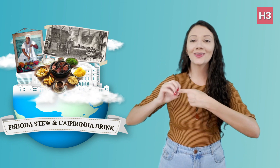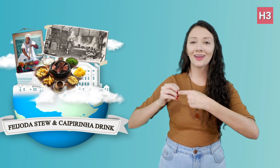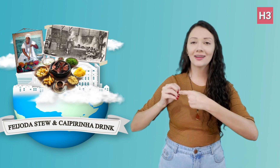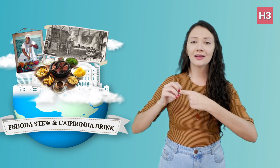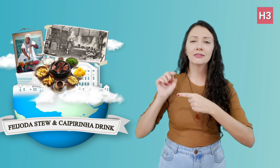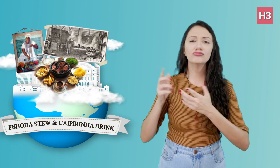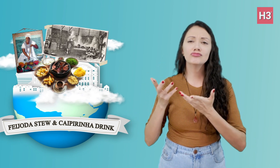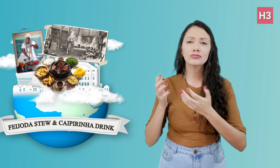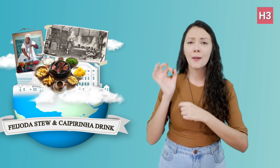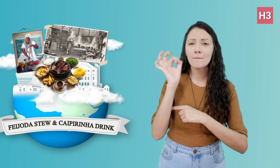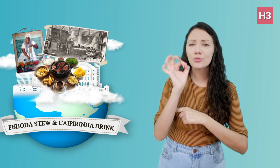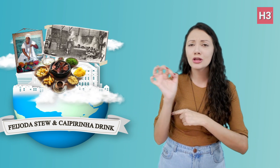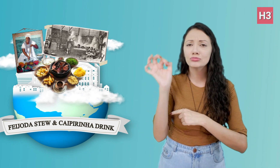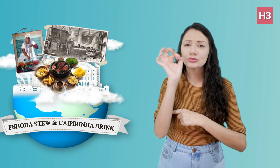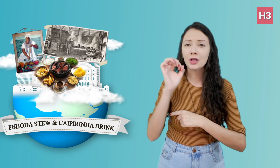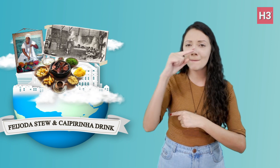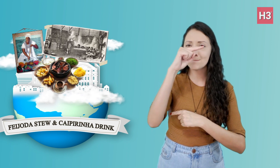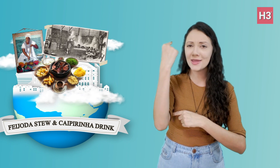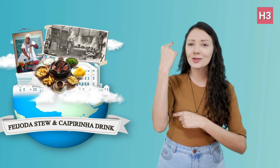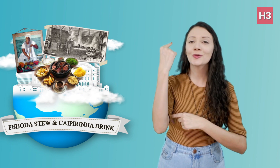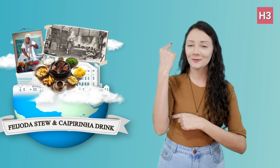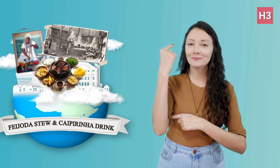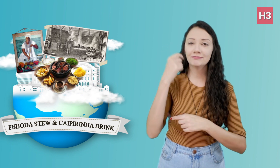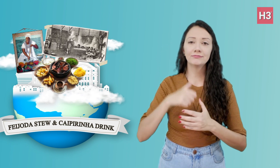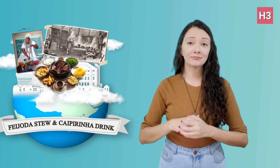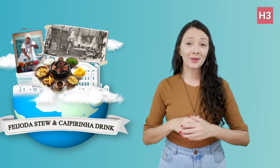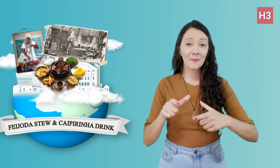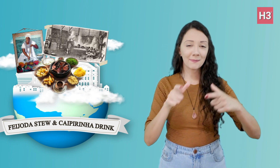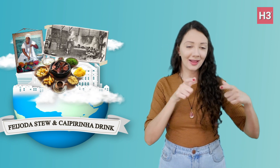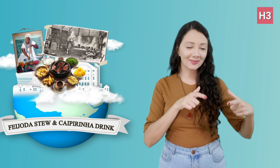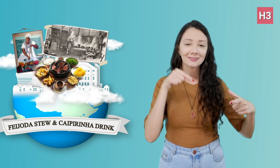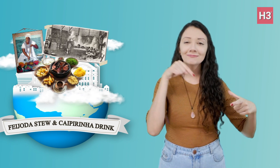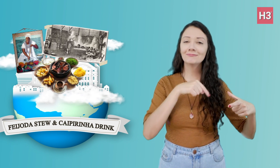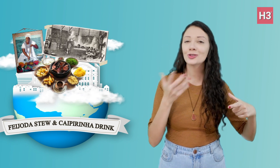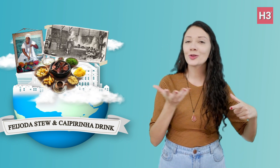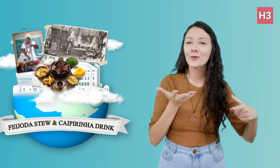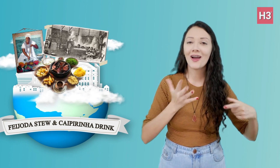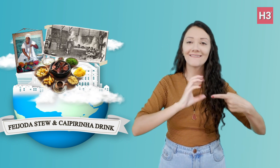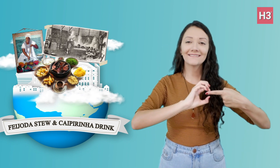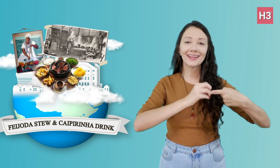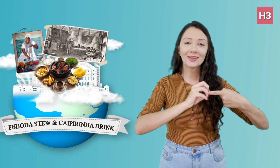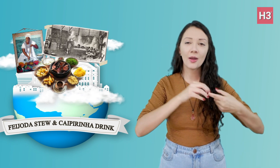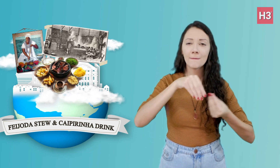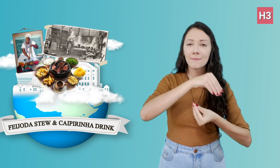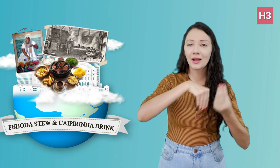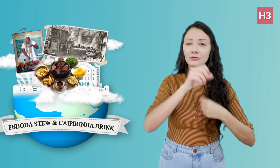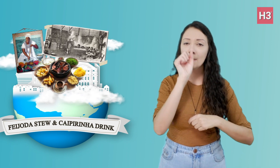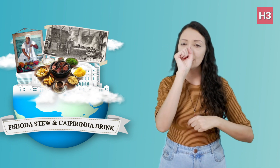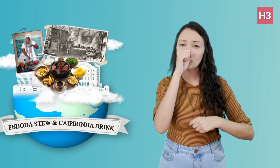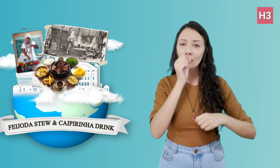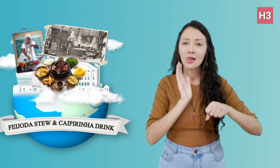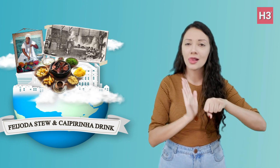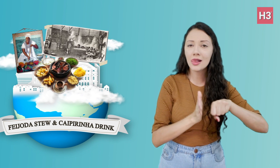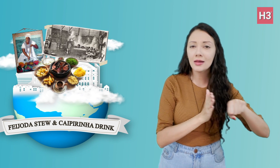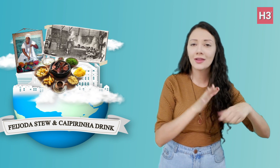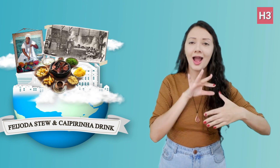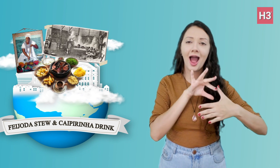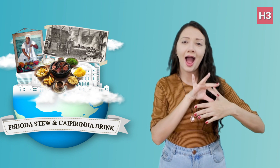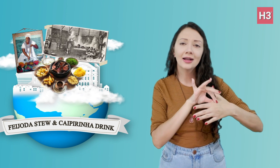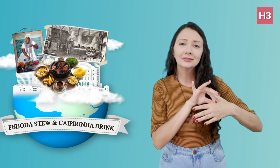It’s stewed meat with black beans, sausage, rice and collard greens.